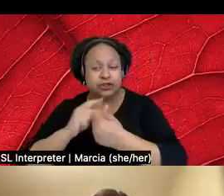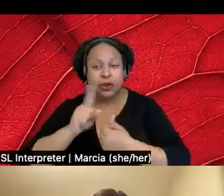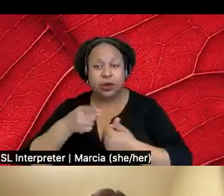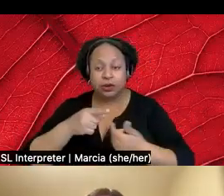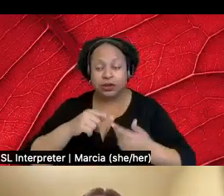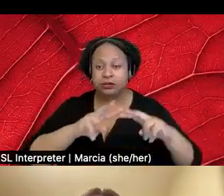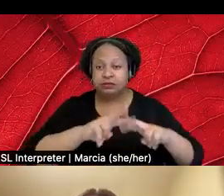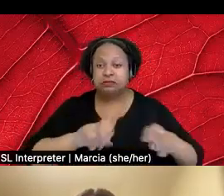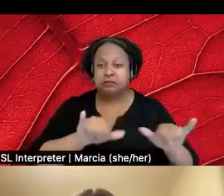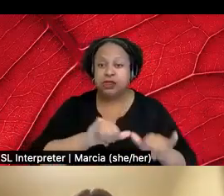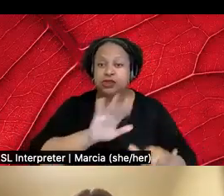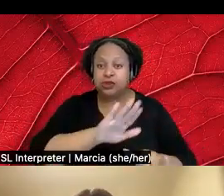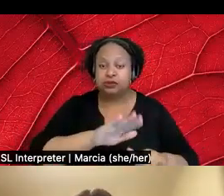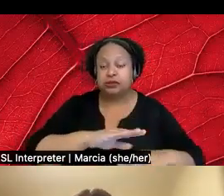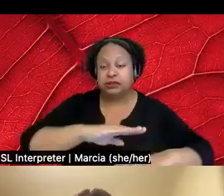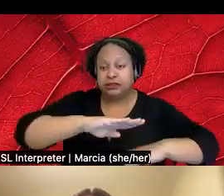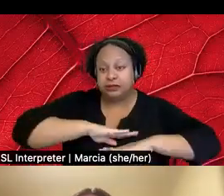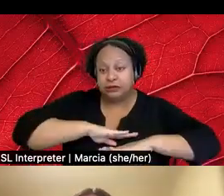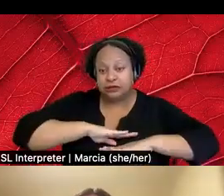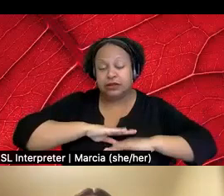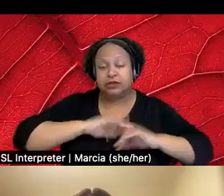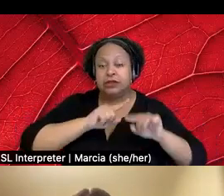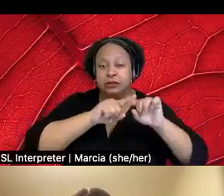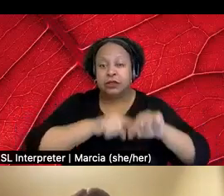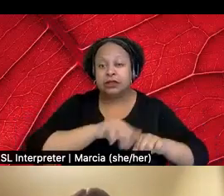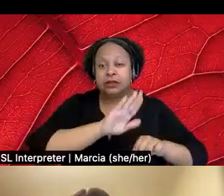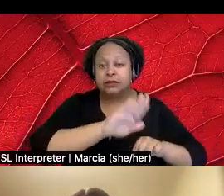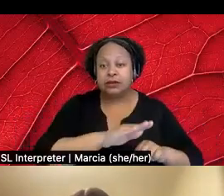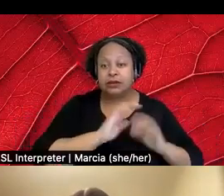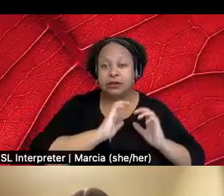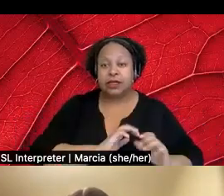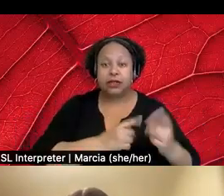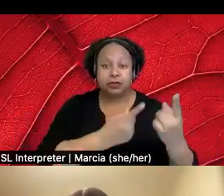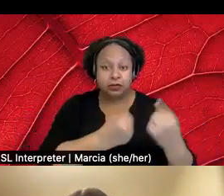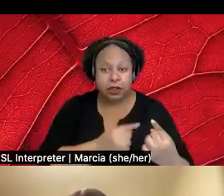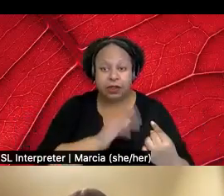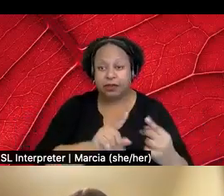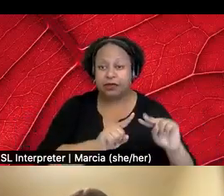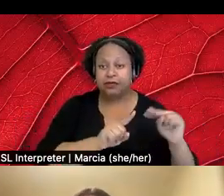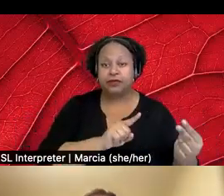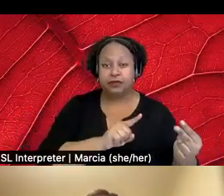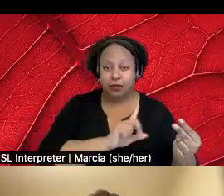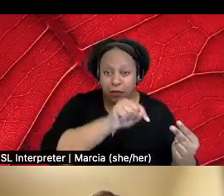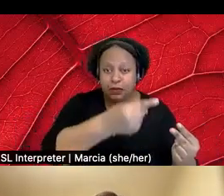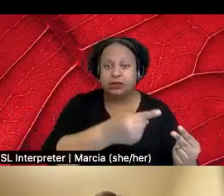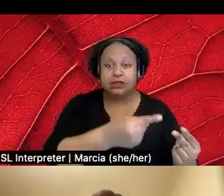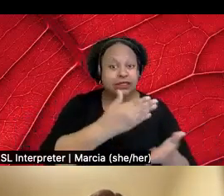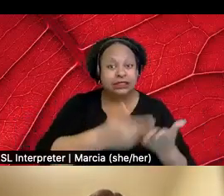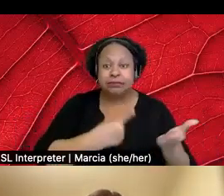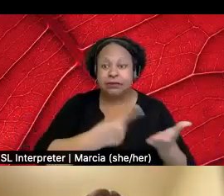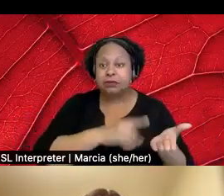This COPM relies purely on client report and perception. And some students may lack insight into their own performance.